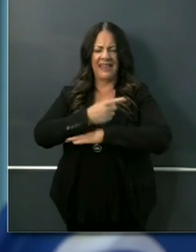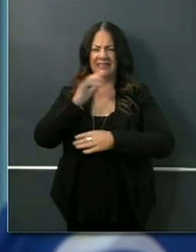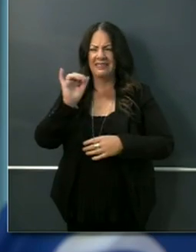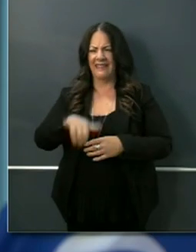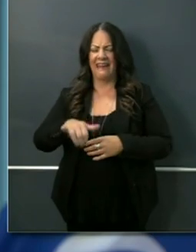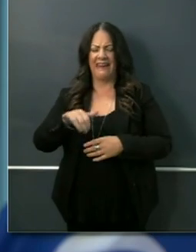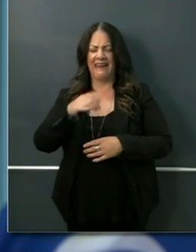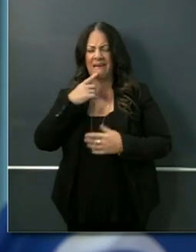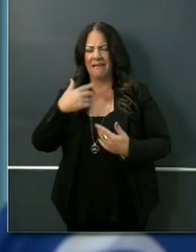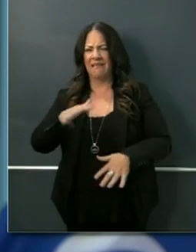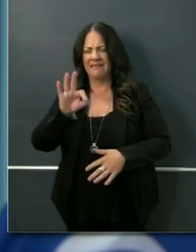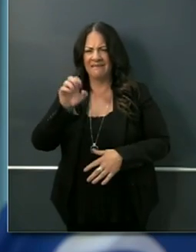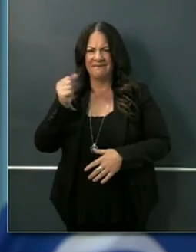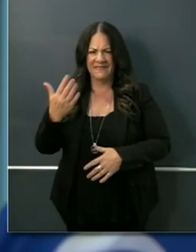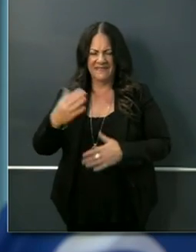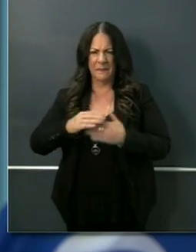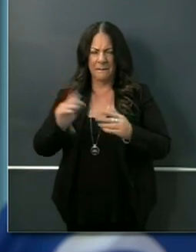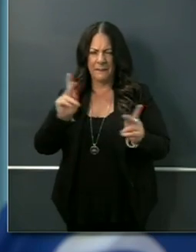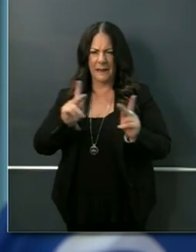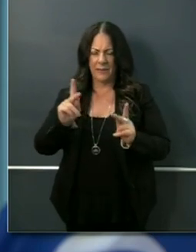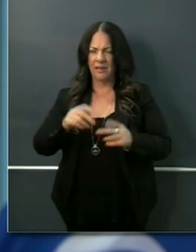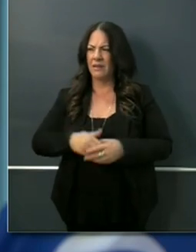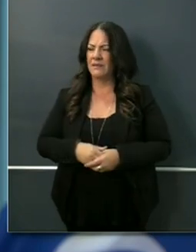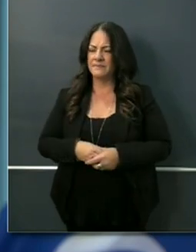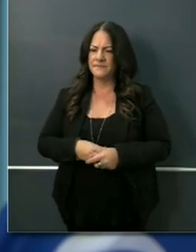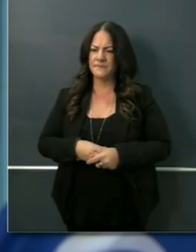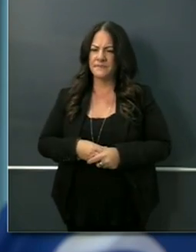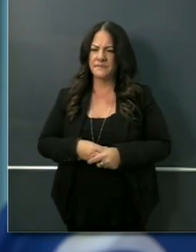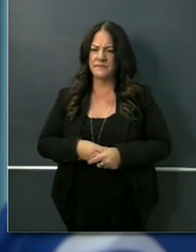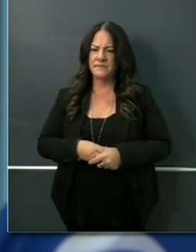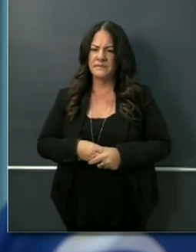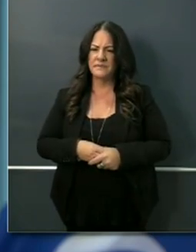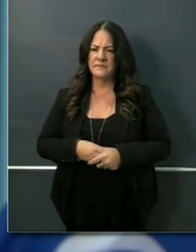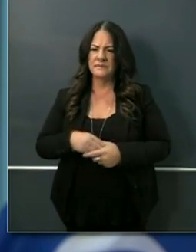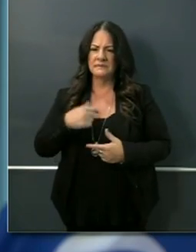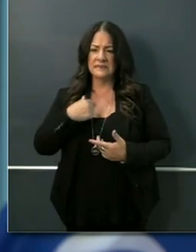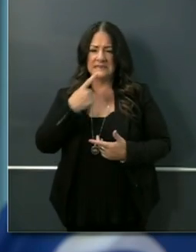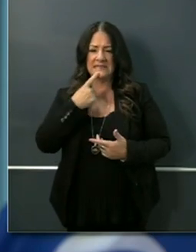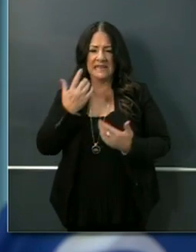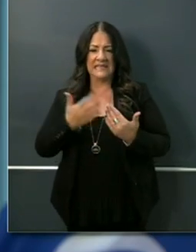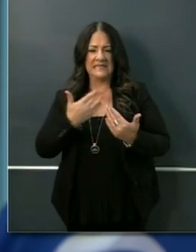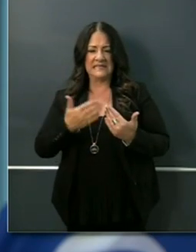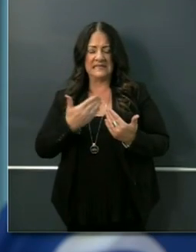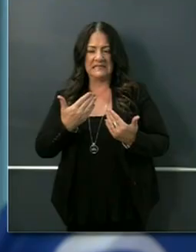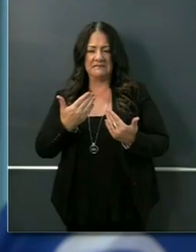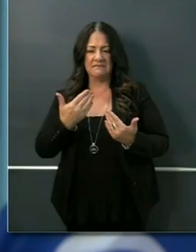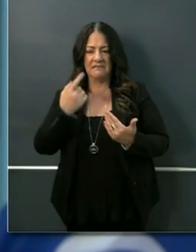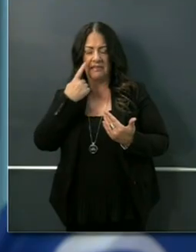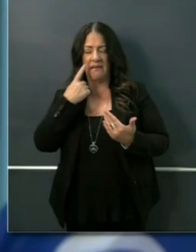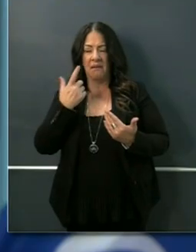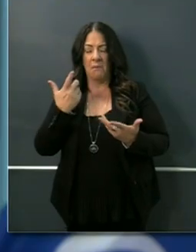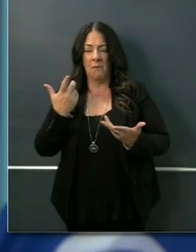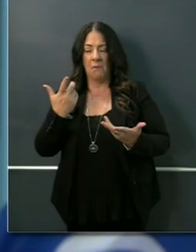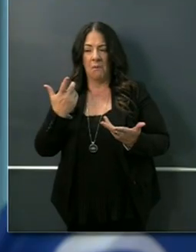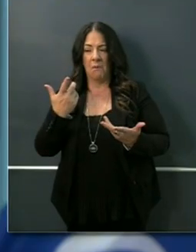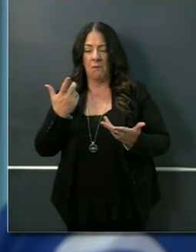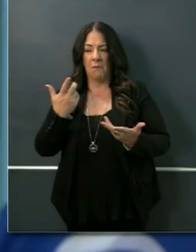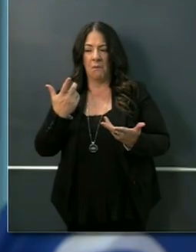150 HUMAN BEINGS LOST THEIR LIVES AND IT WAS THE DEADLIEST DAY THE STATE OF CALIFORNIA.